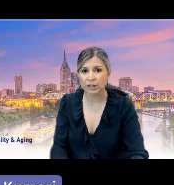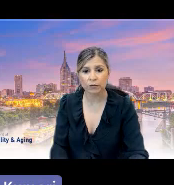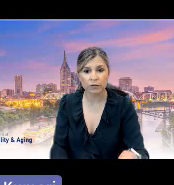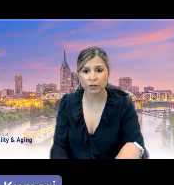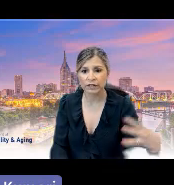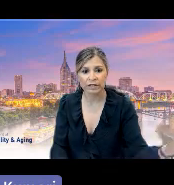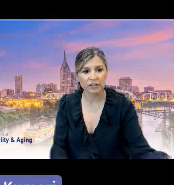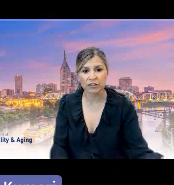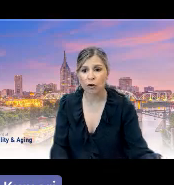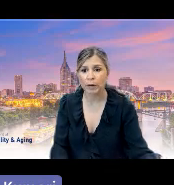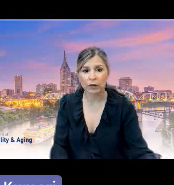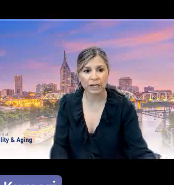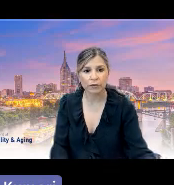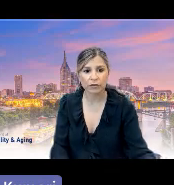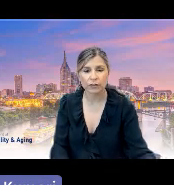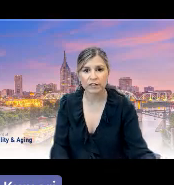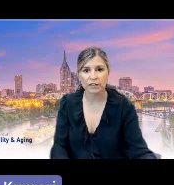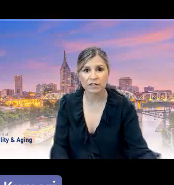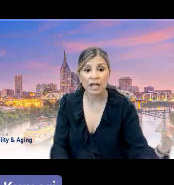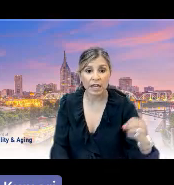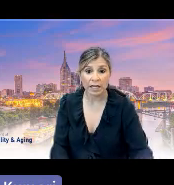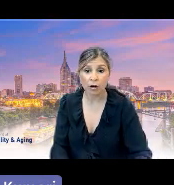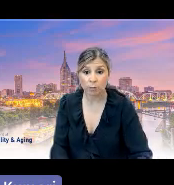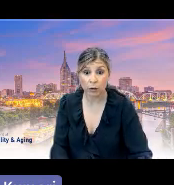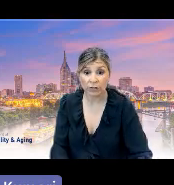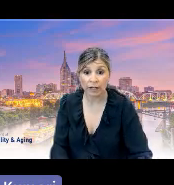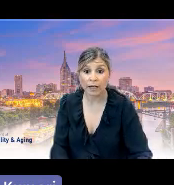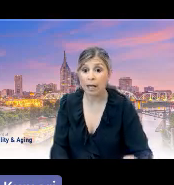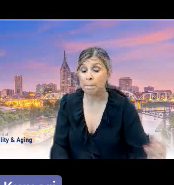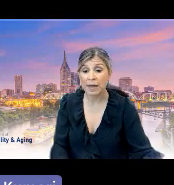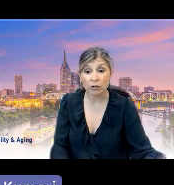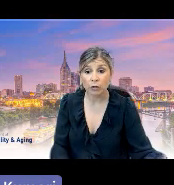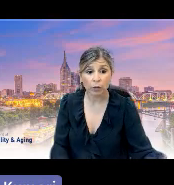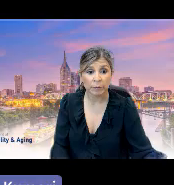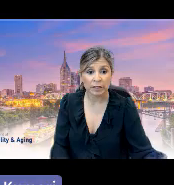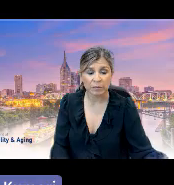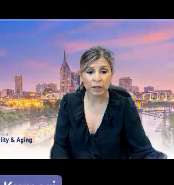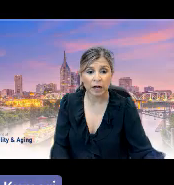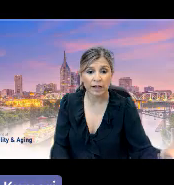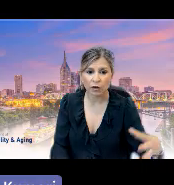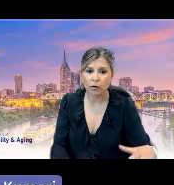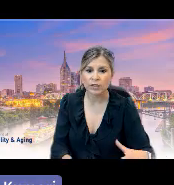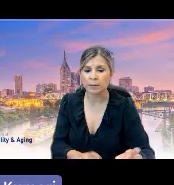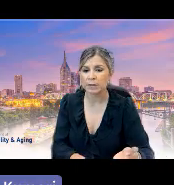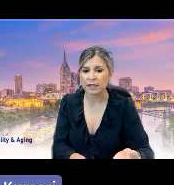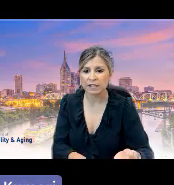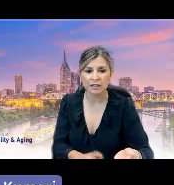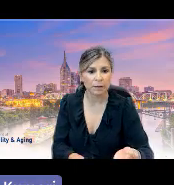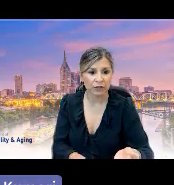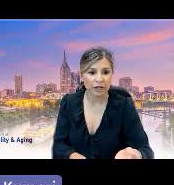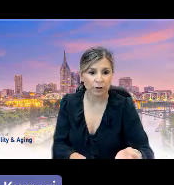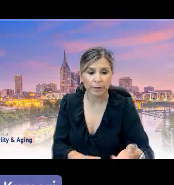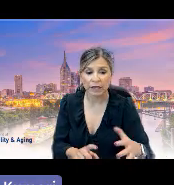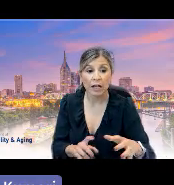So these are services such as home health care services in home nursing, medical equipment and supplies, OT, PT, speech therapy,